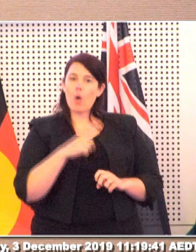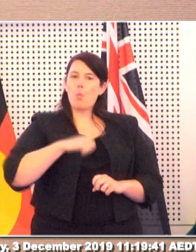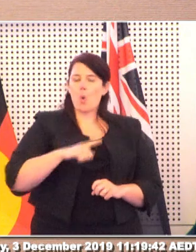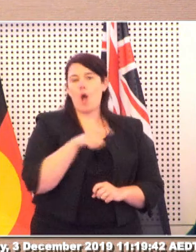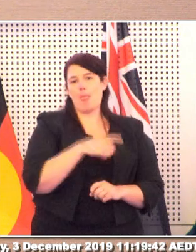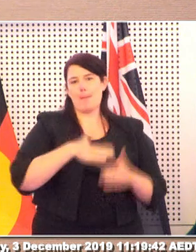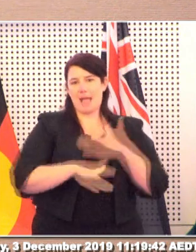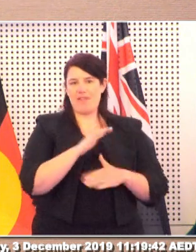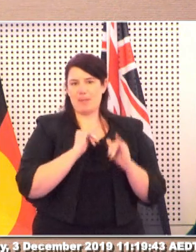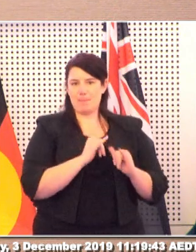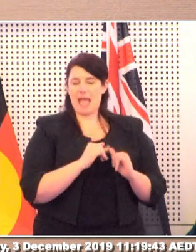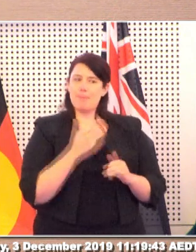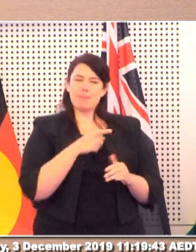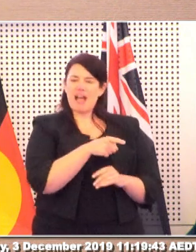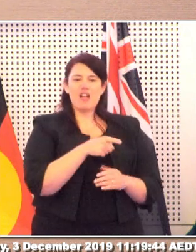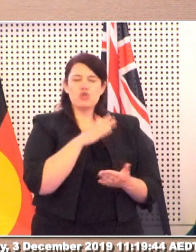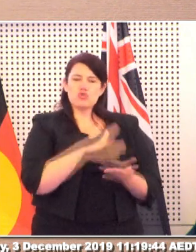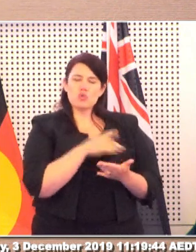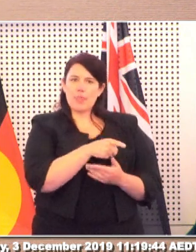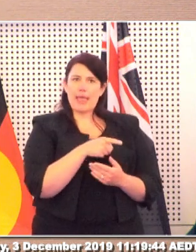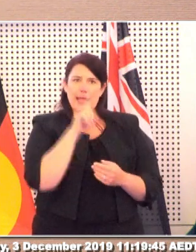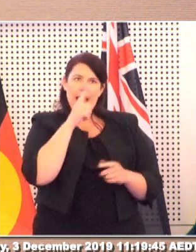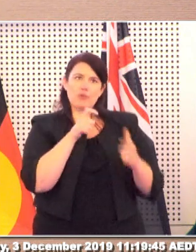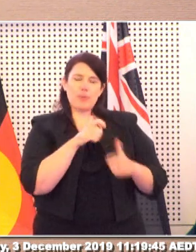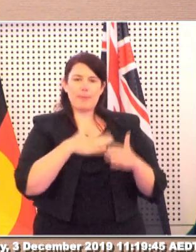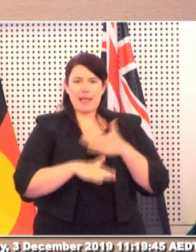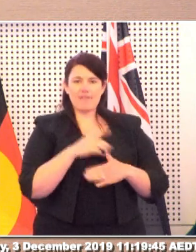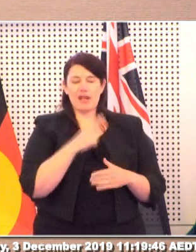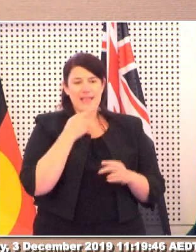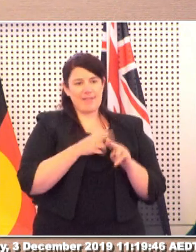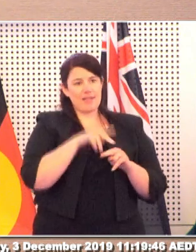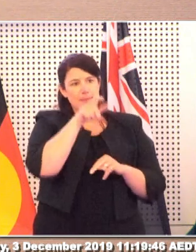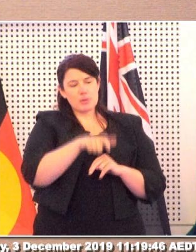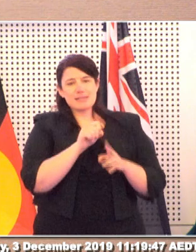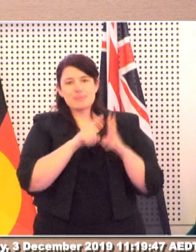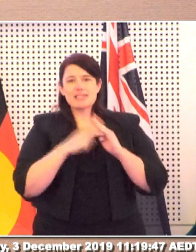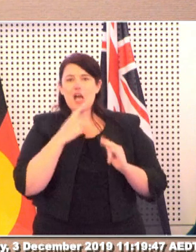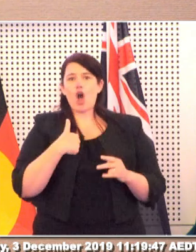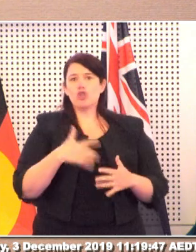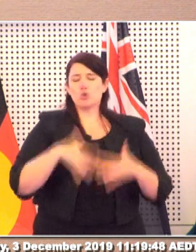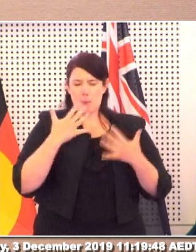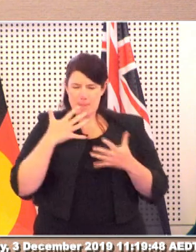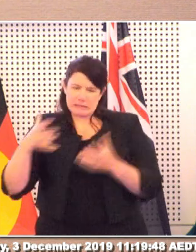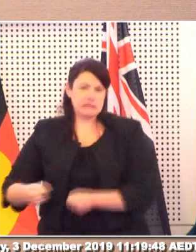or wouldn’t be in control of their behaviour if they say that they don’t want to be forcibly dealt with in the way that they are.